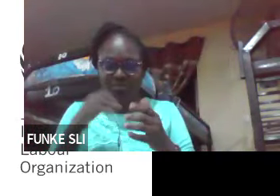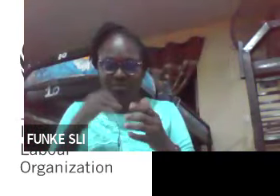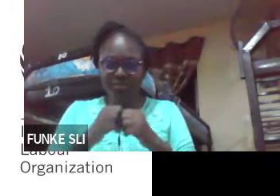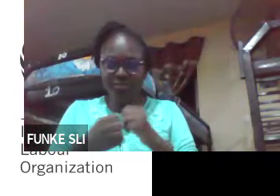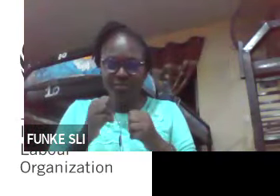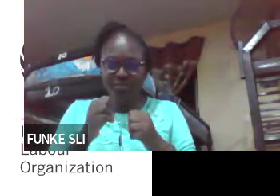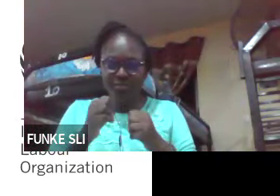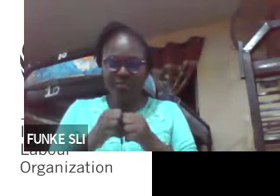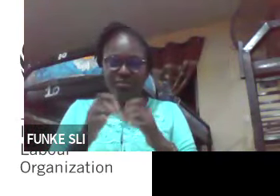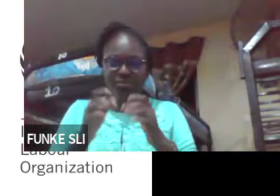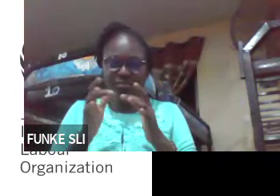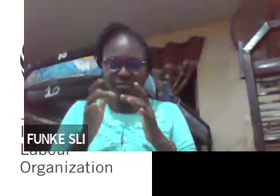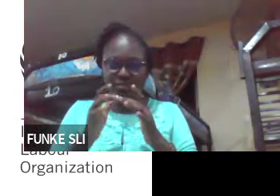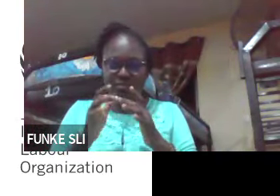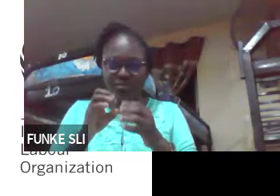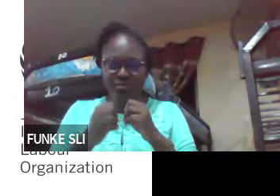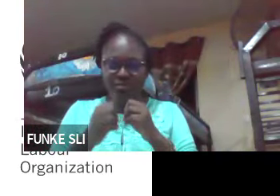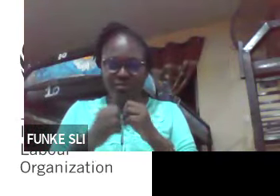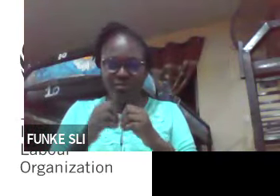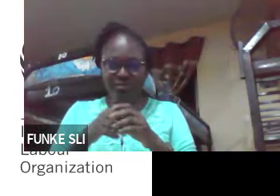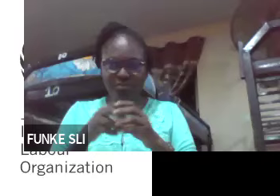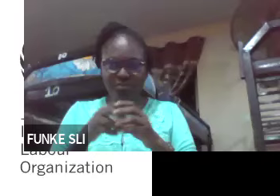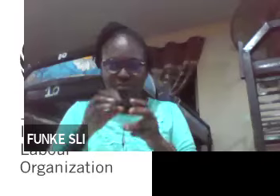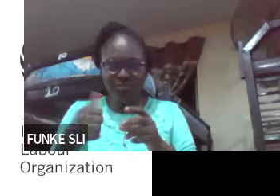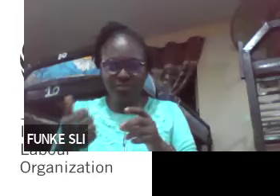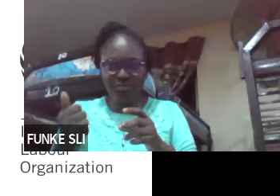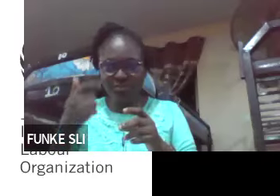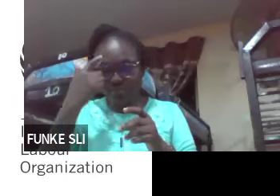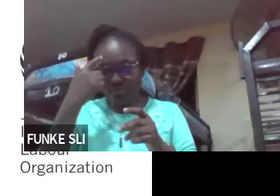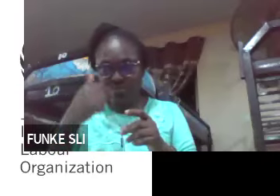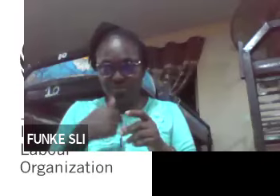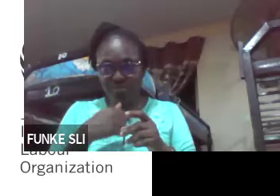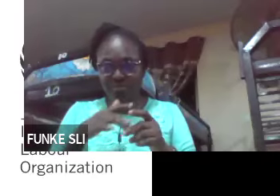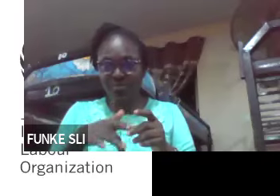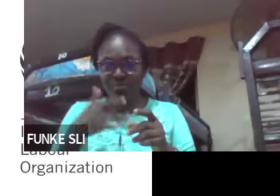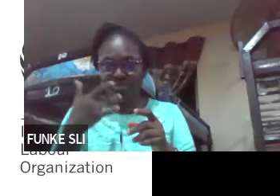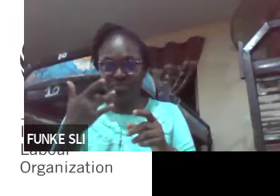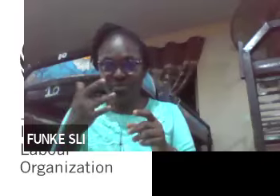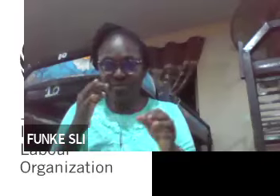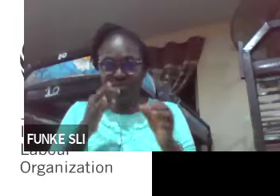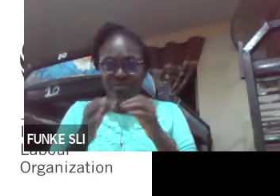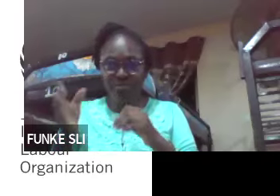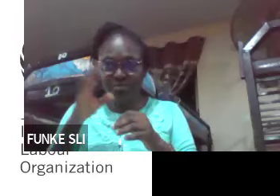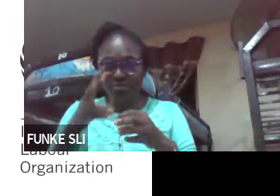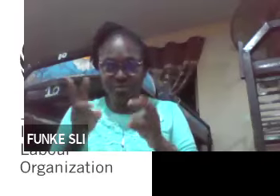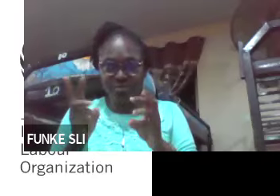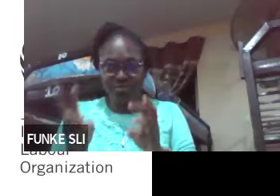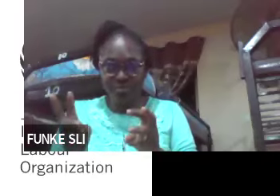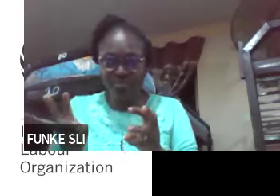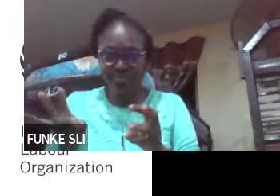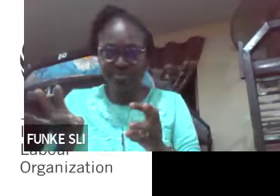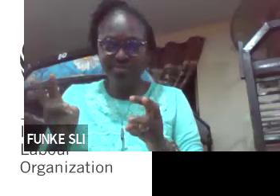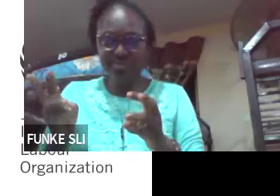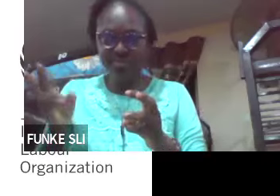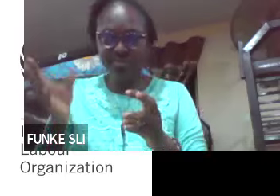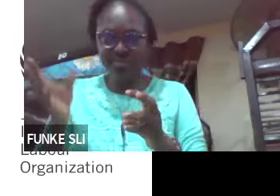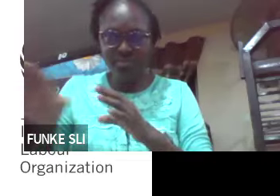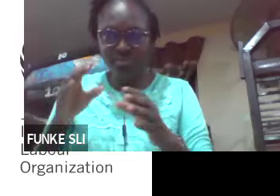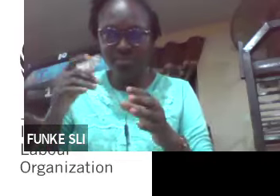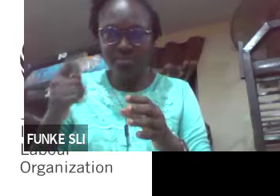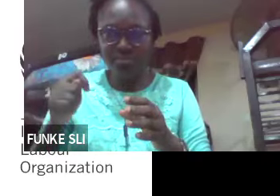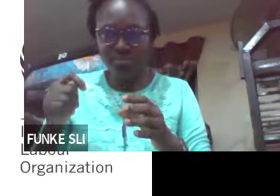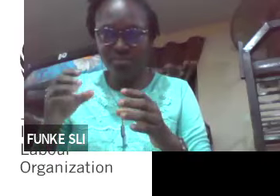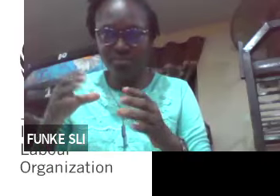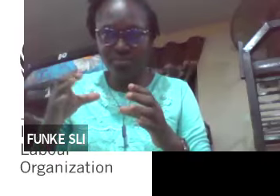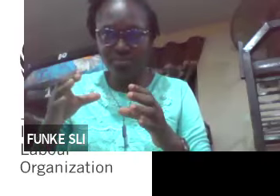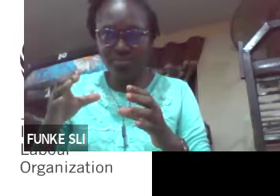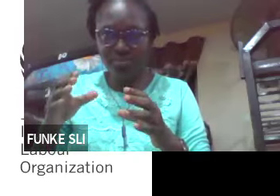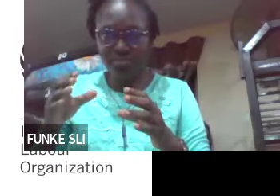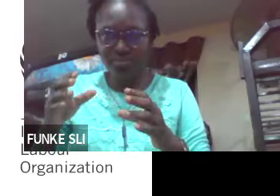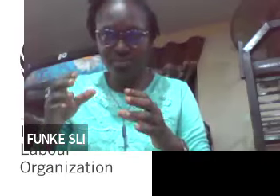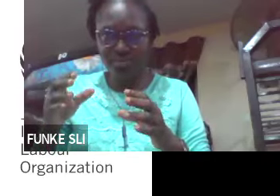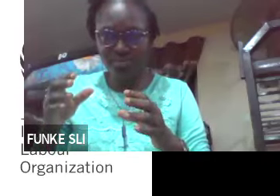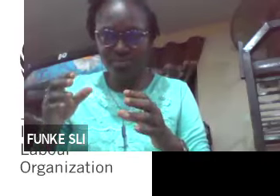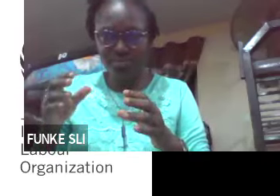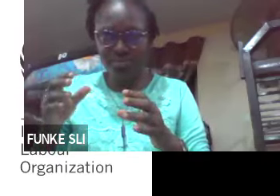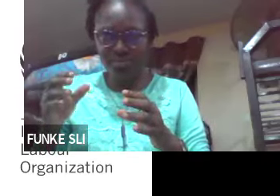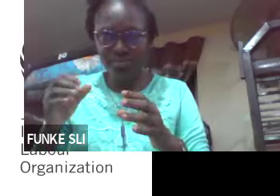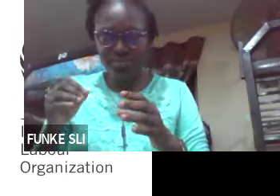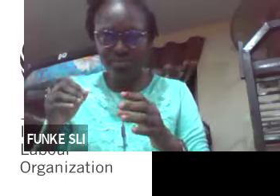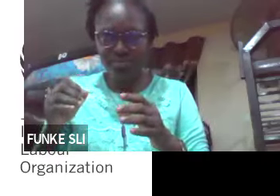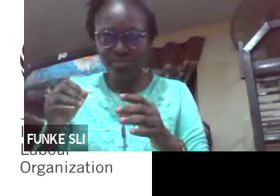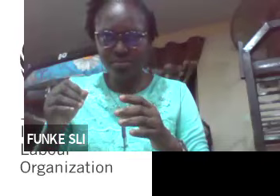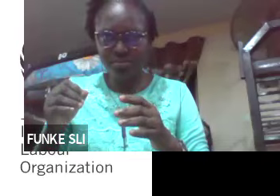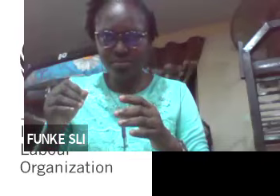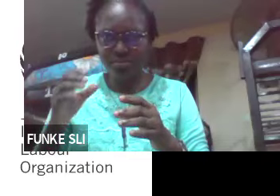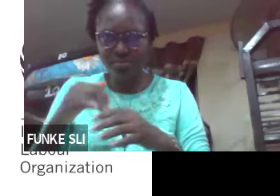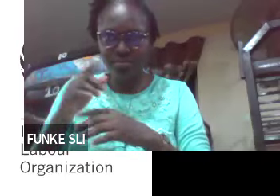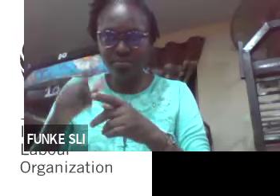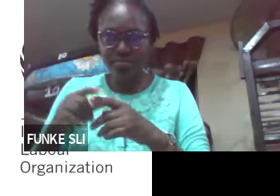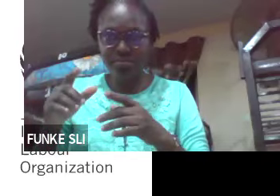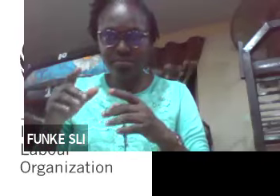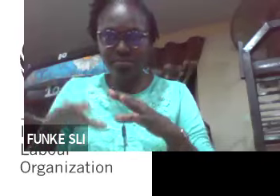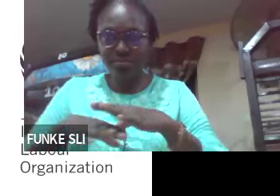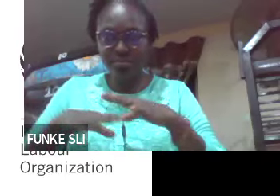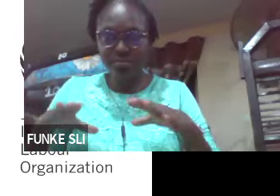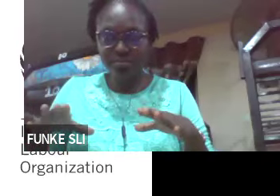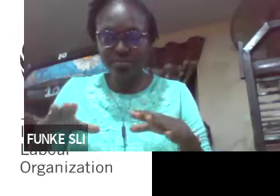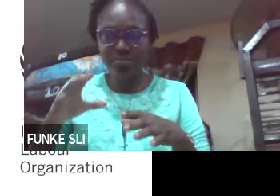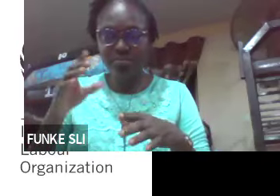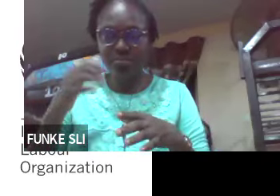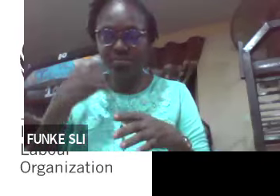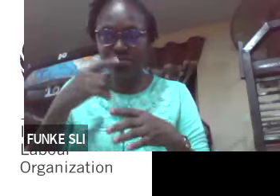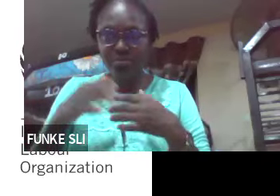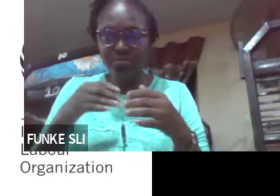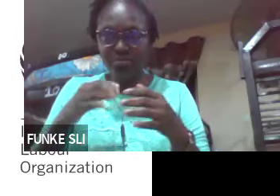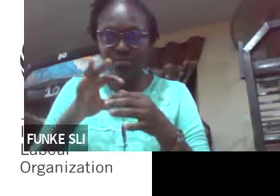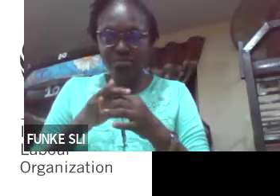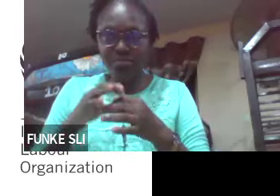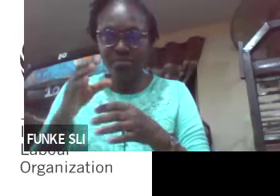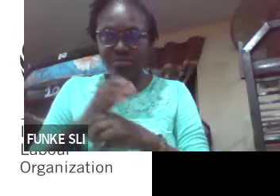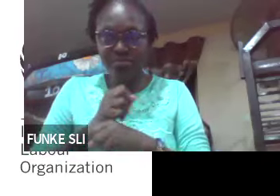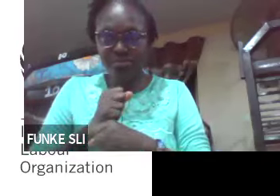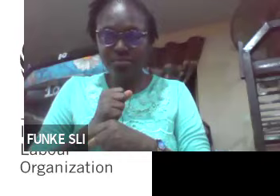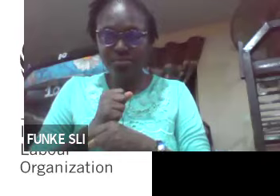joy: network problem in one way or the other. For me, I feel if there is a way that they will do the classes in Google Docs or in Google sheets and then send it to the platform. So whosoever that joined the platform will now get the the